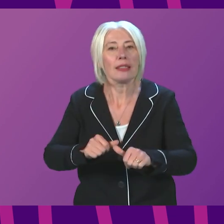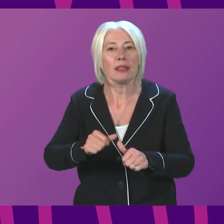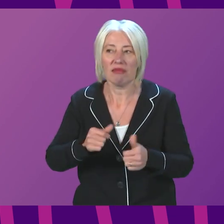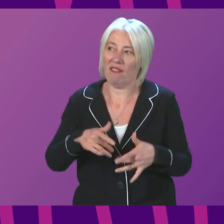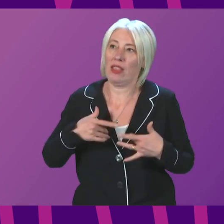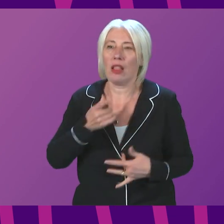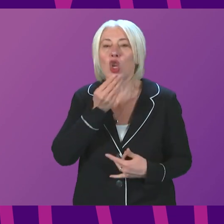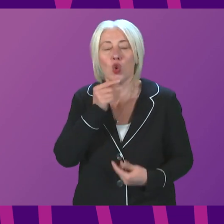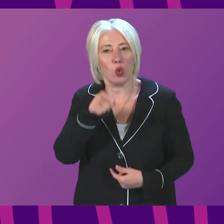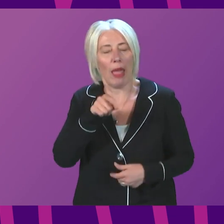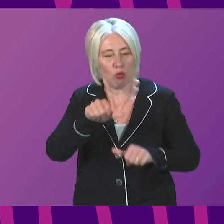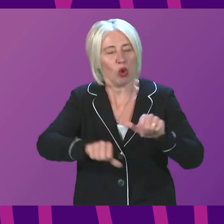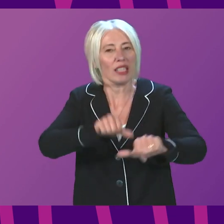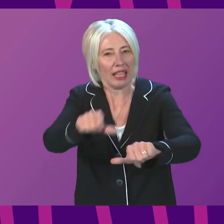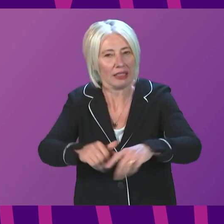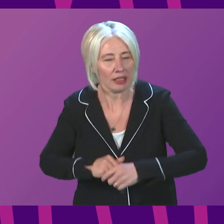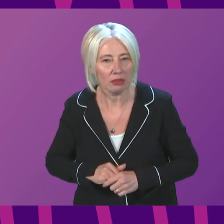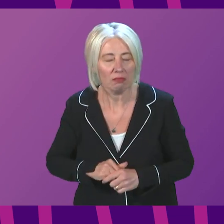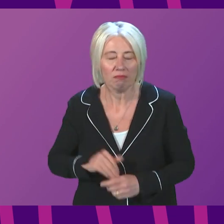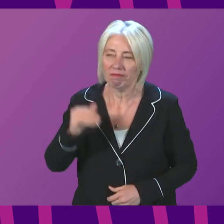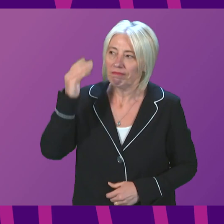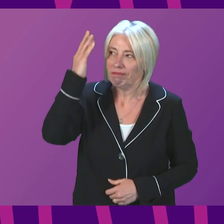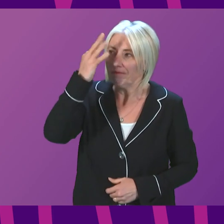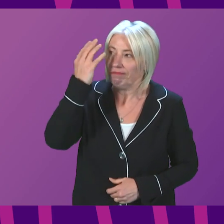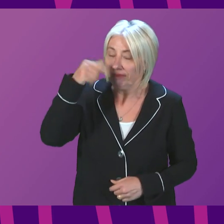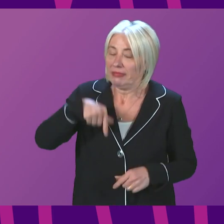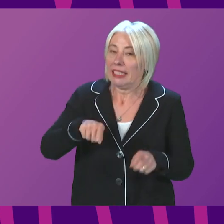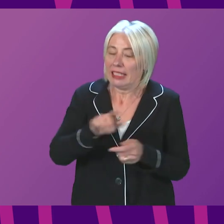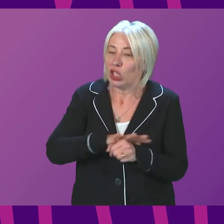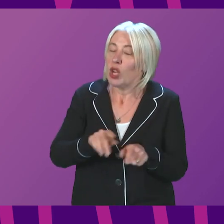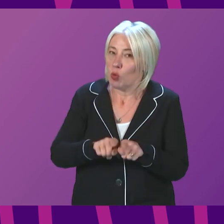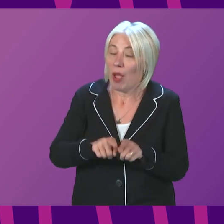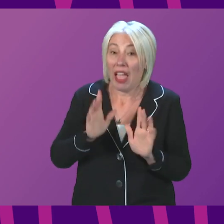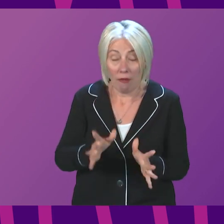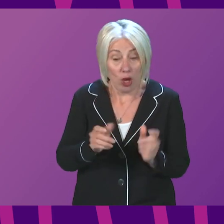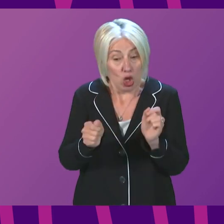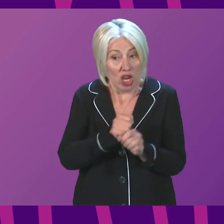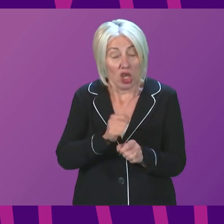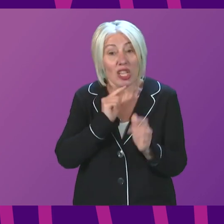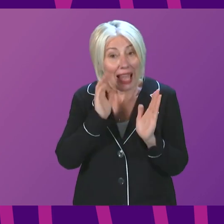It is important that we reflect on the situation to ensure that if changes need to be made